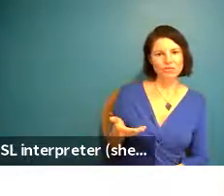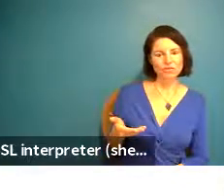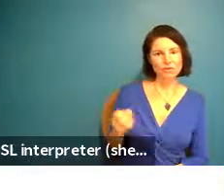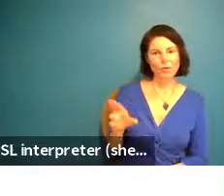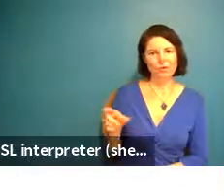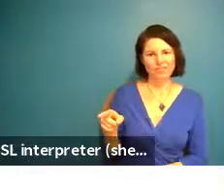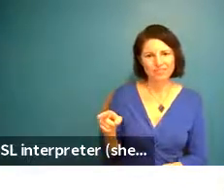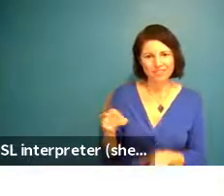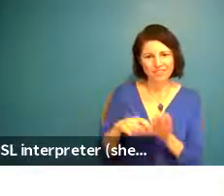coming out as transgender.